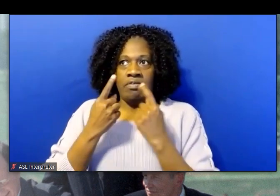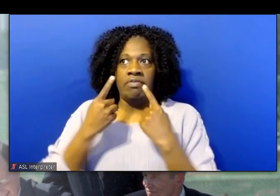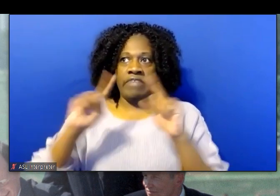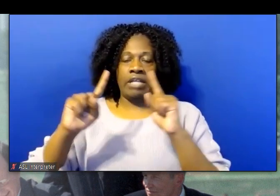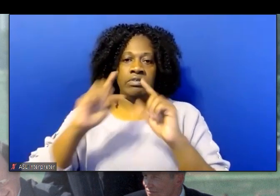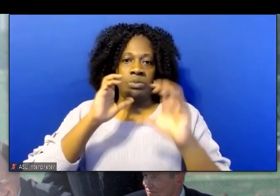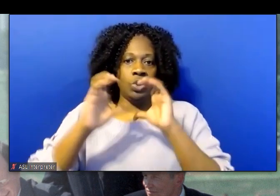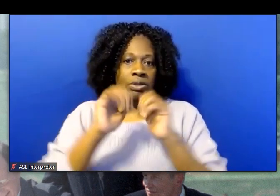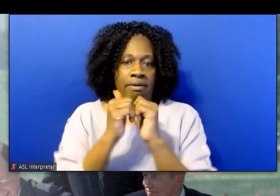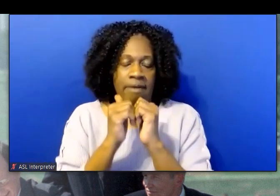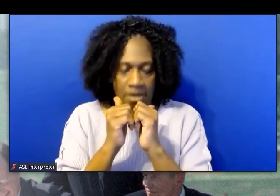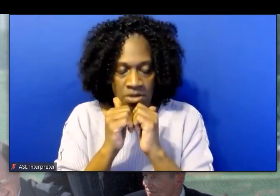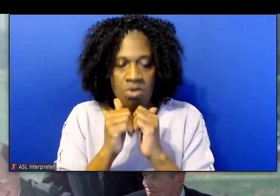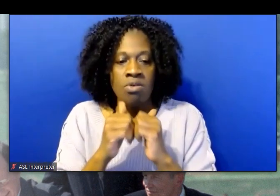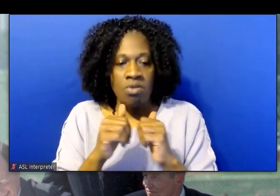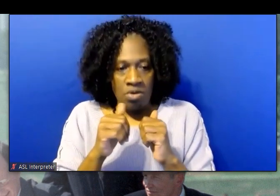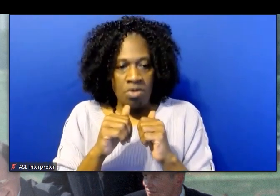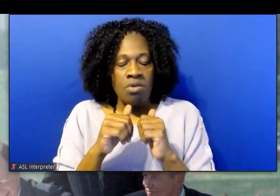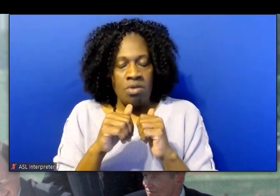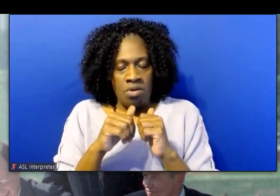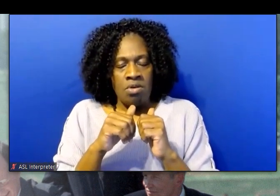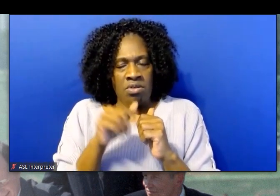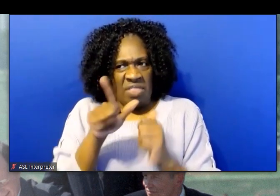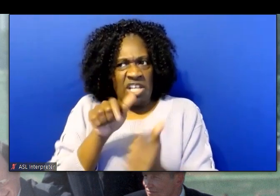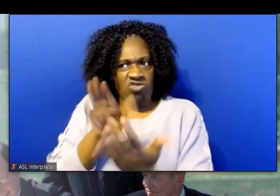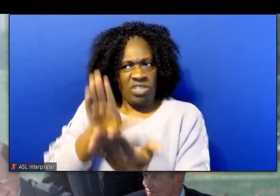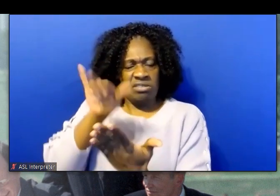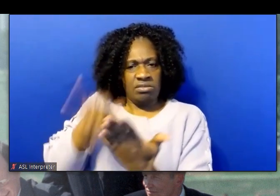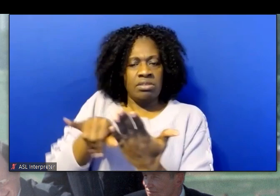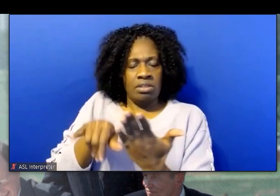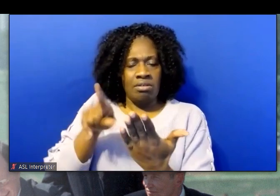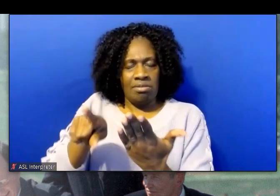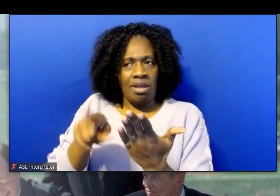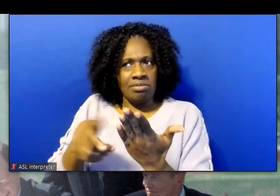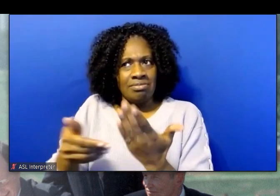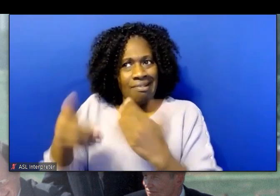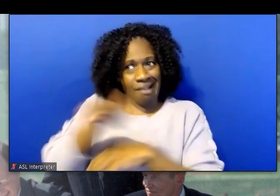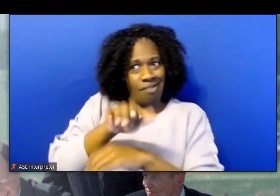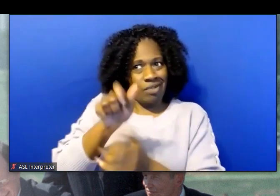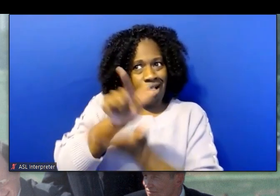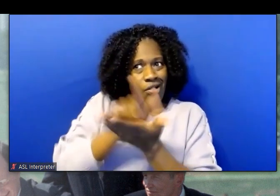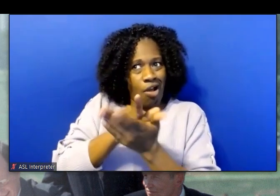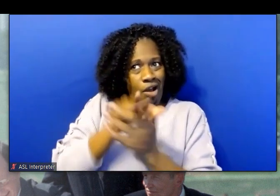so there is ... this is covered by the law. Slide.